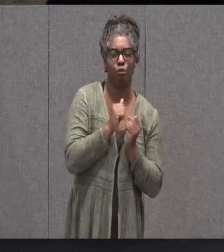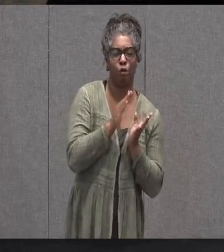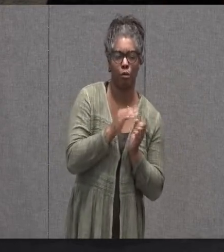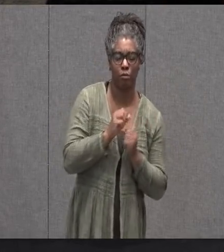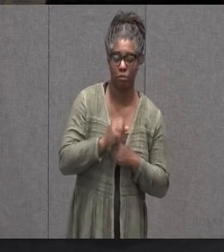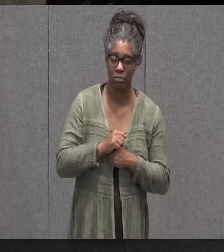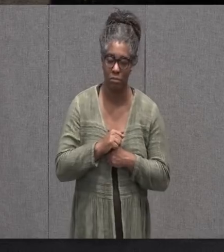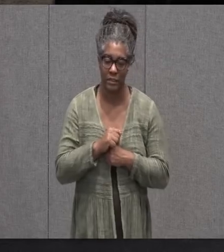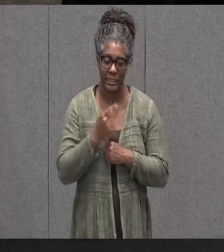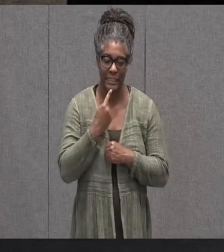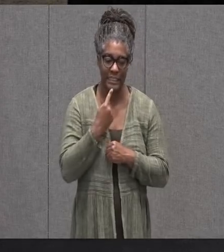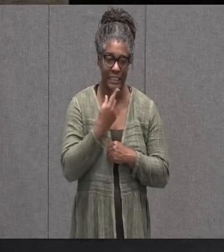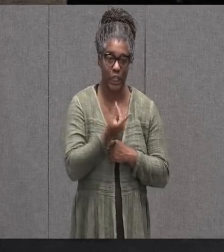"Meow," said his cat.